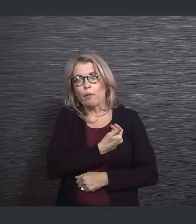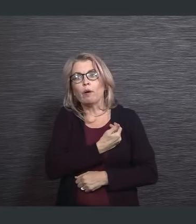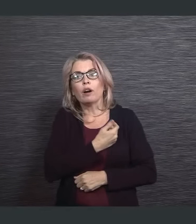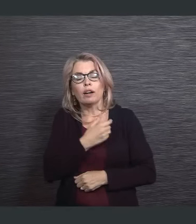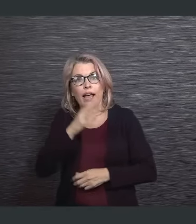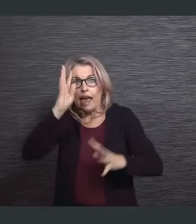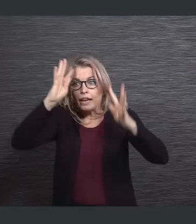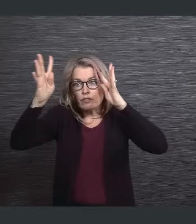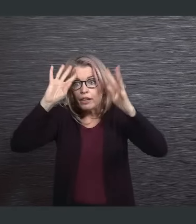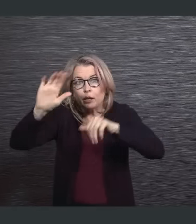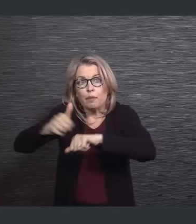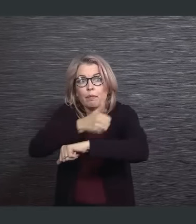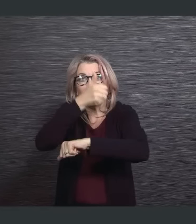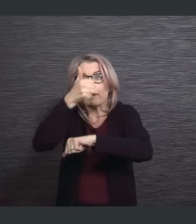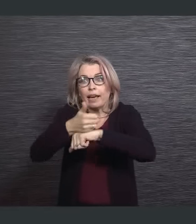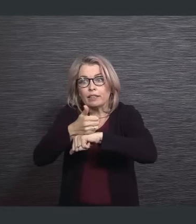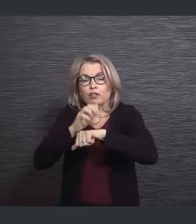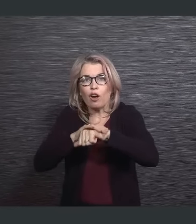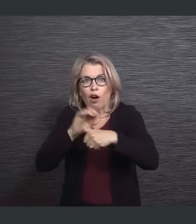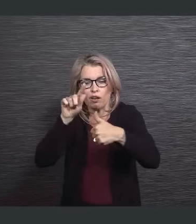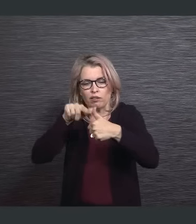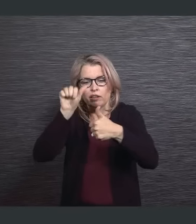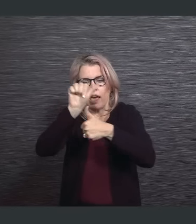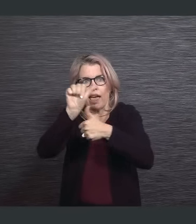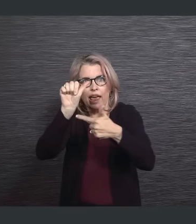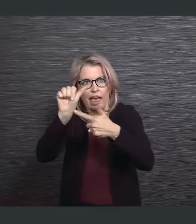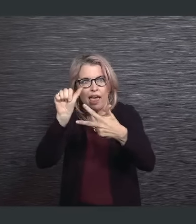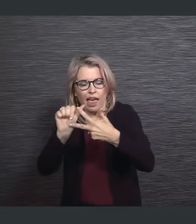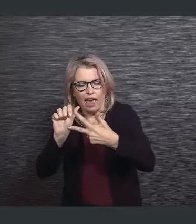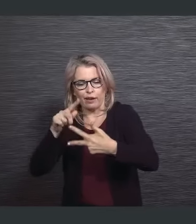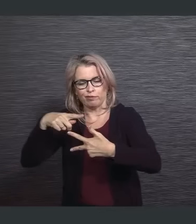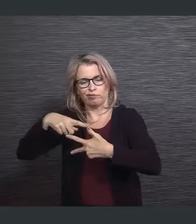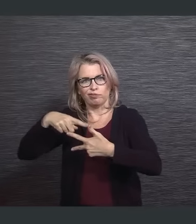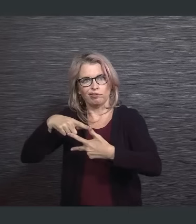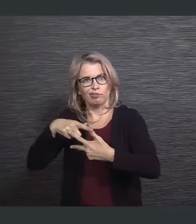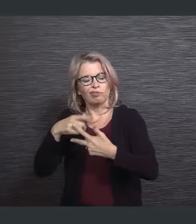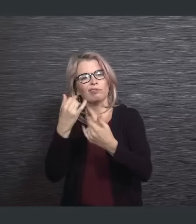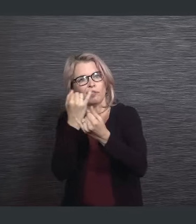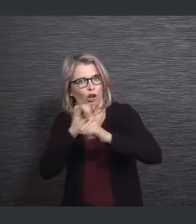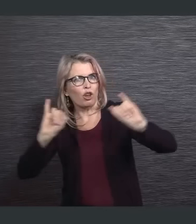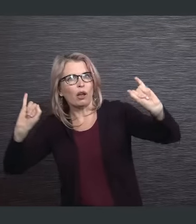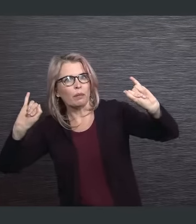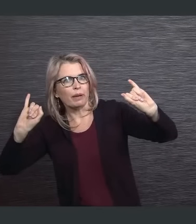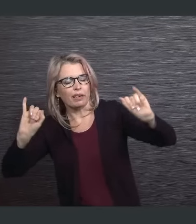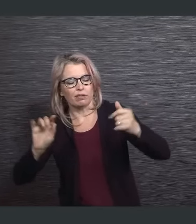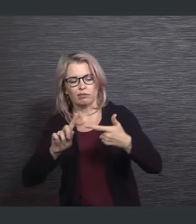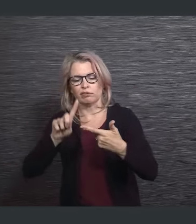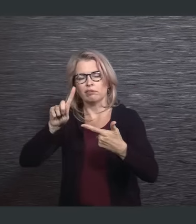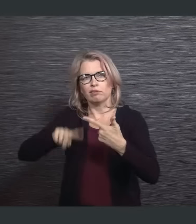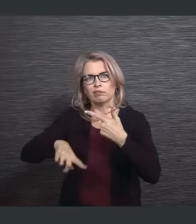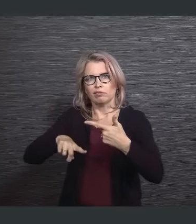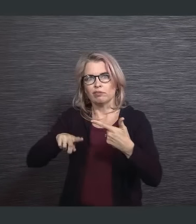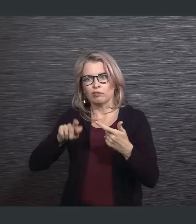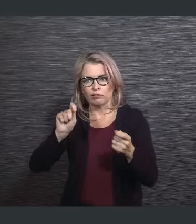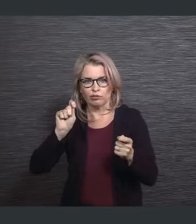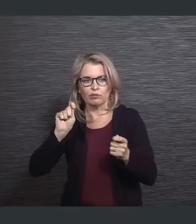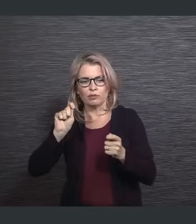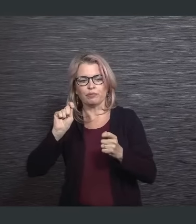based on the three A's, Autonomy, Augmentation,